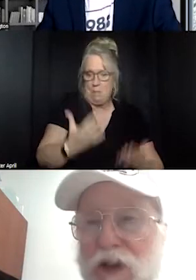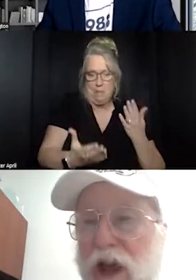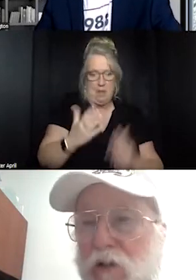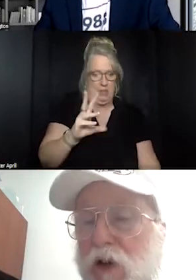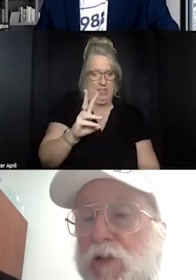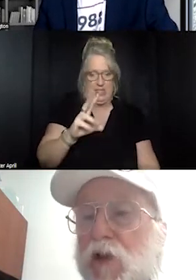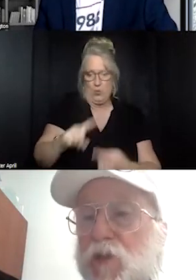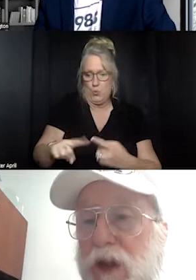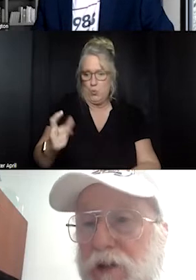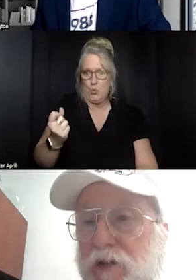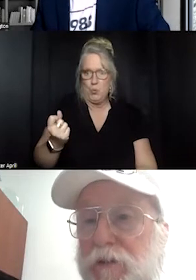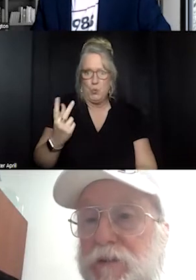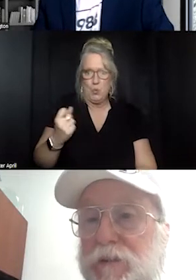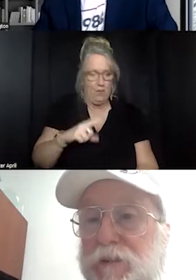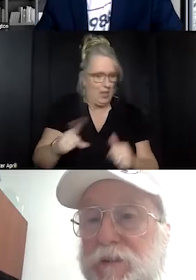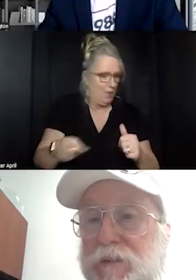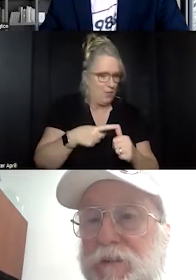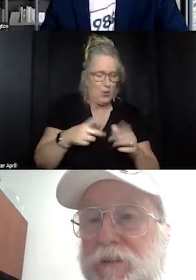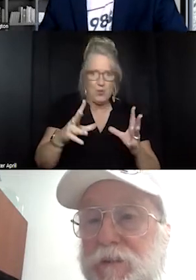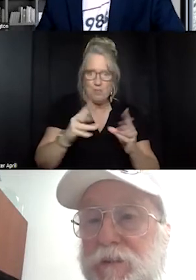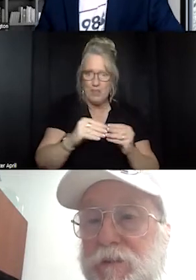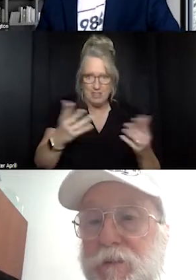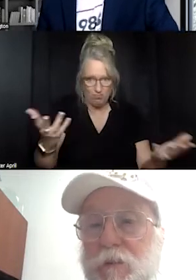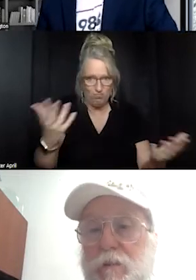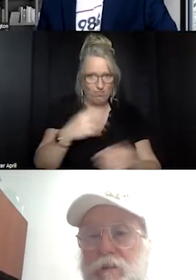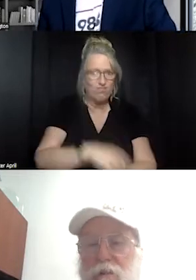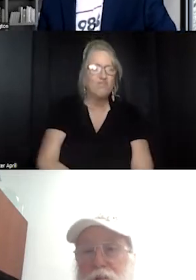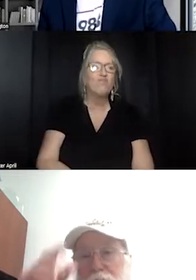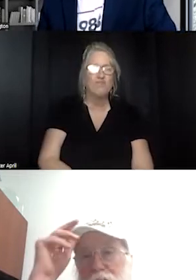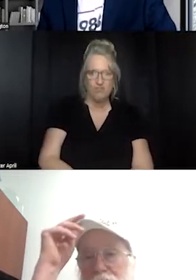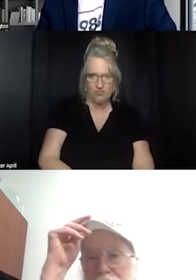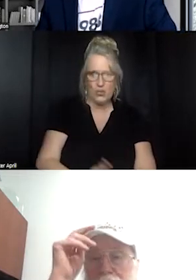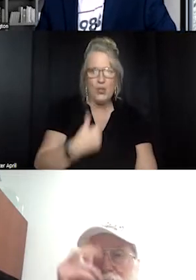AT OUR VERY FIRST MEETINGS. >> SO WE ARE LOOKING FOR 100th EDITION.